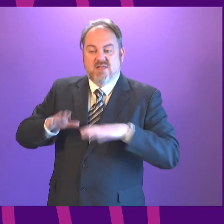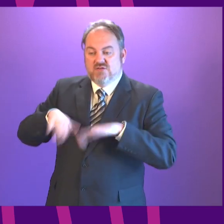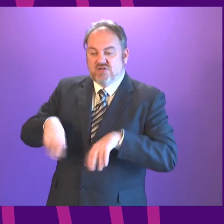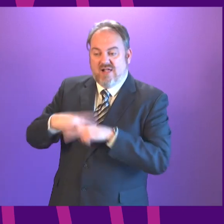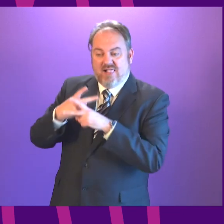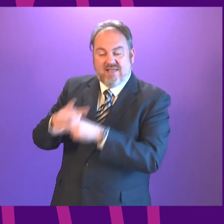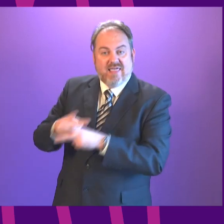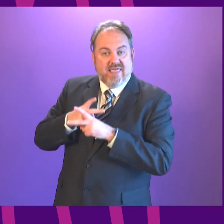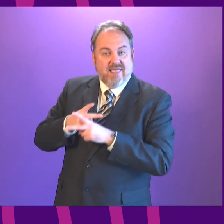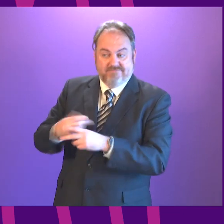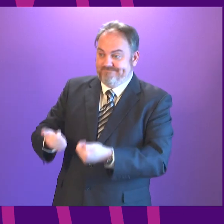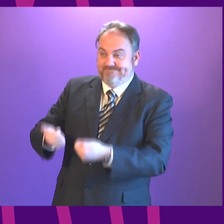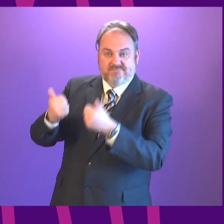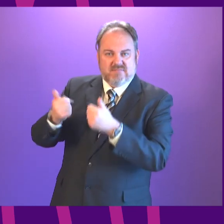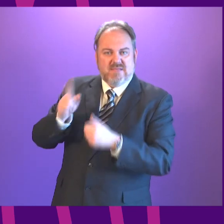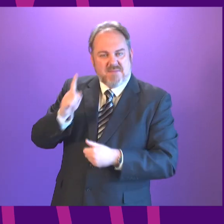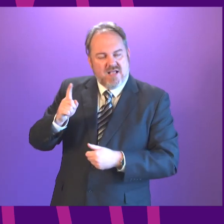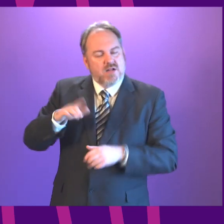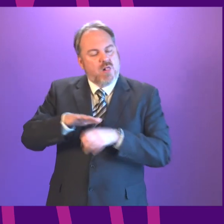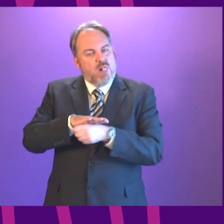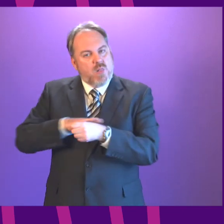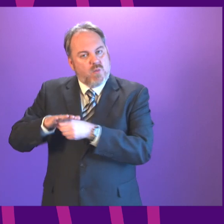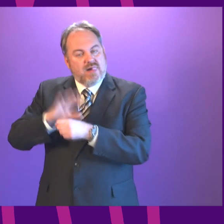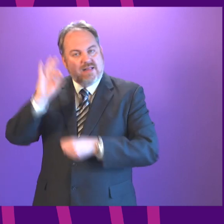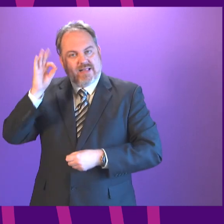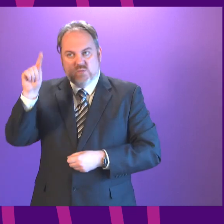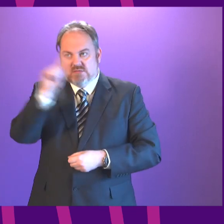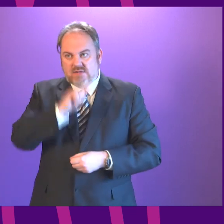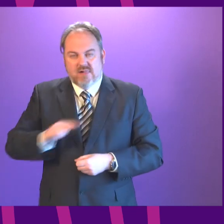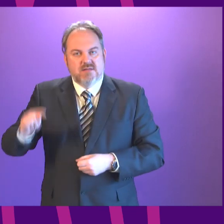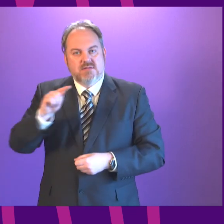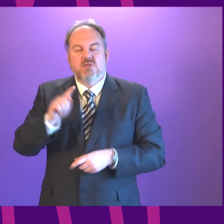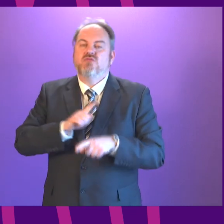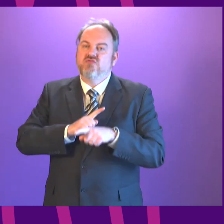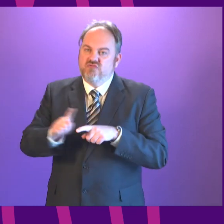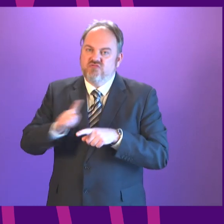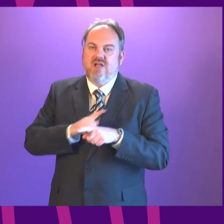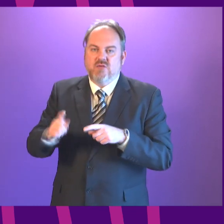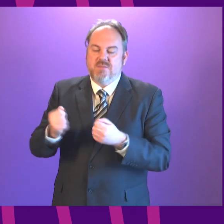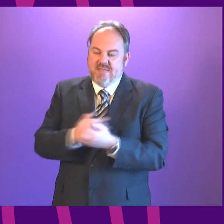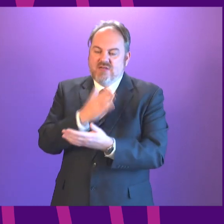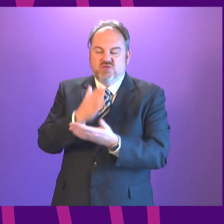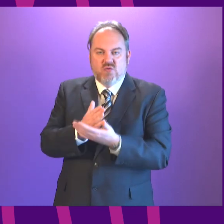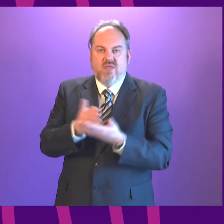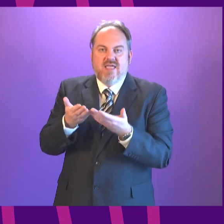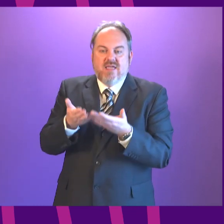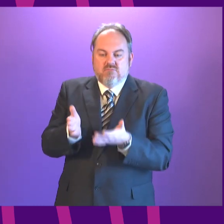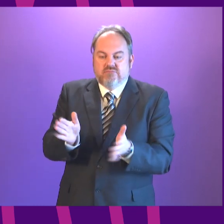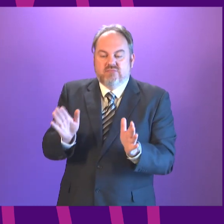However, we encourage local authorities to ensure that they are as expansive as possible in their definition of a key worker.